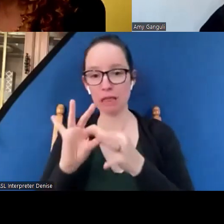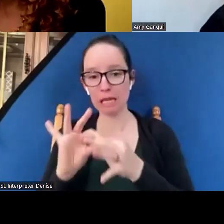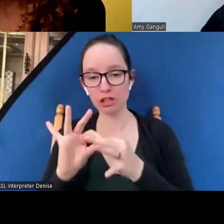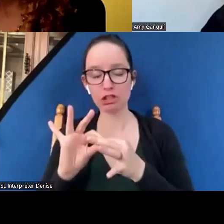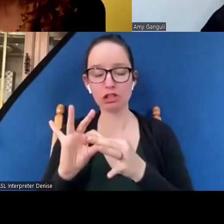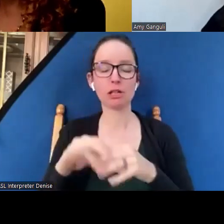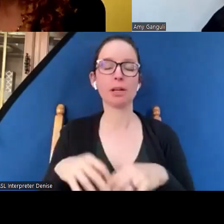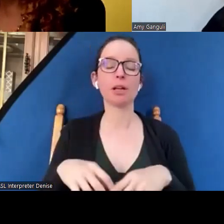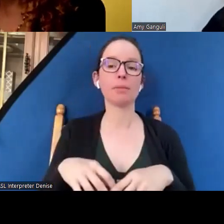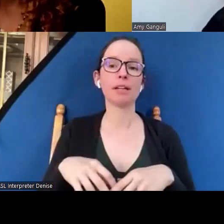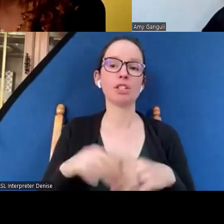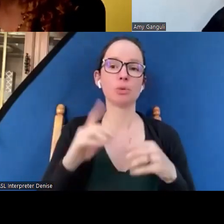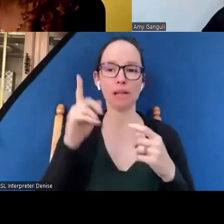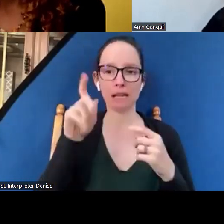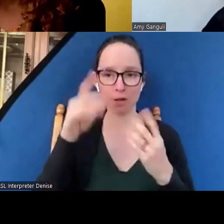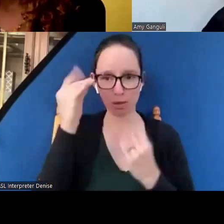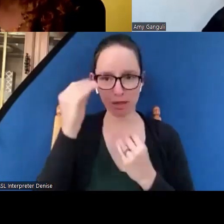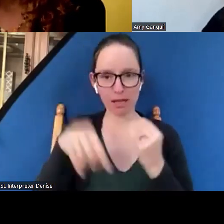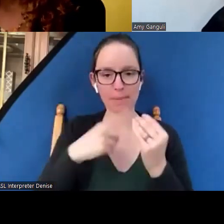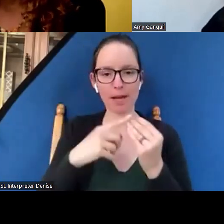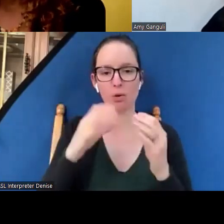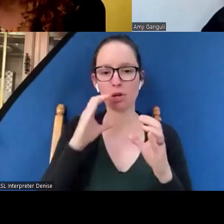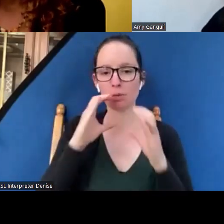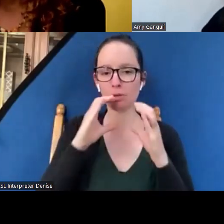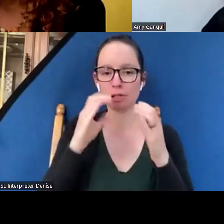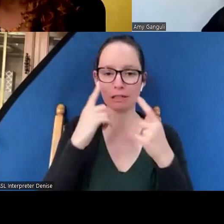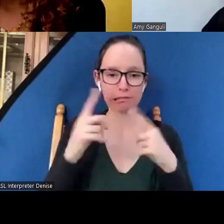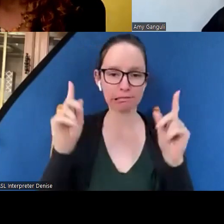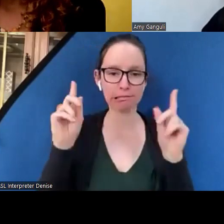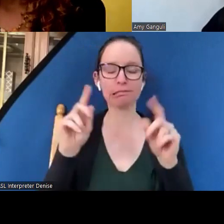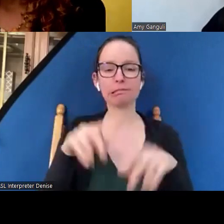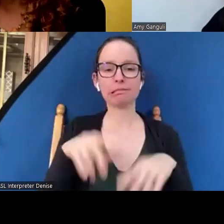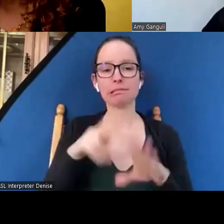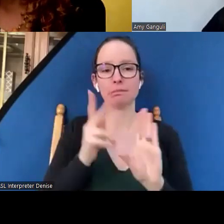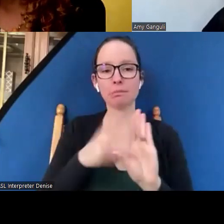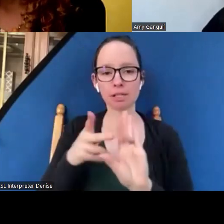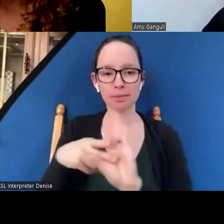groups reached or participation in different aspects of the